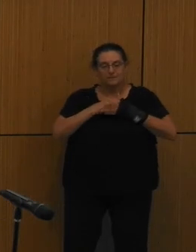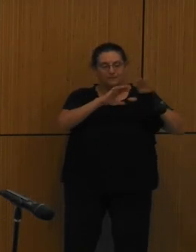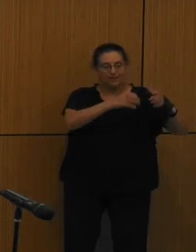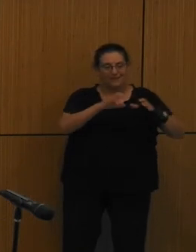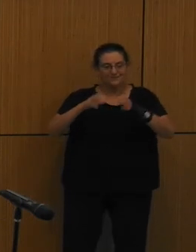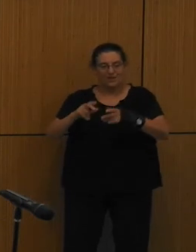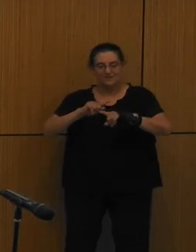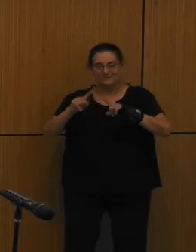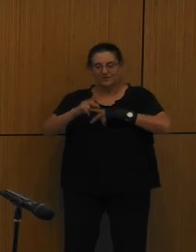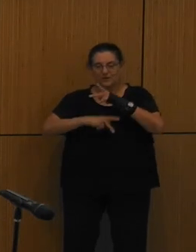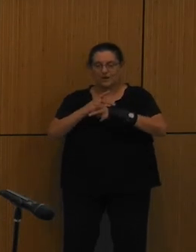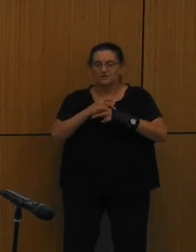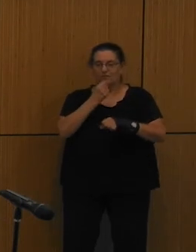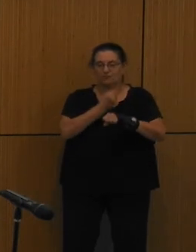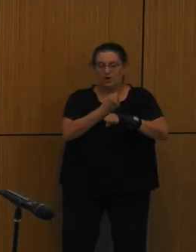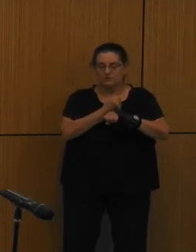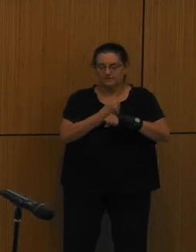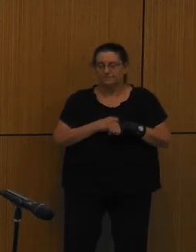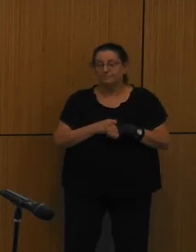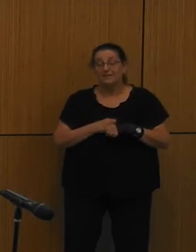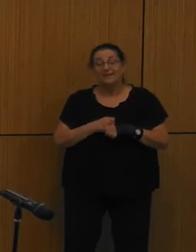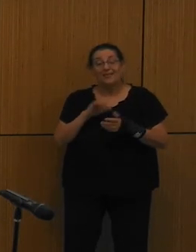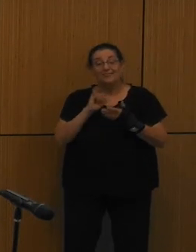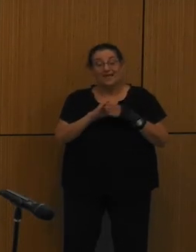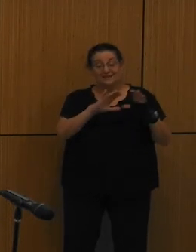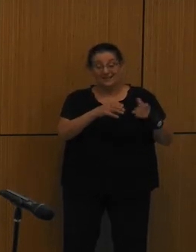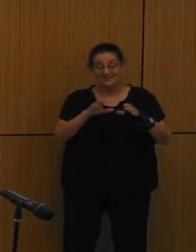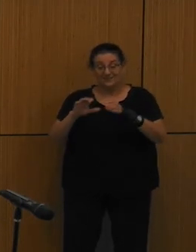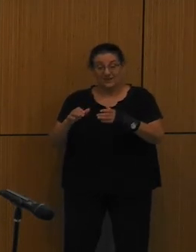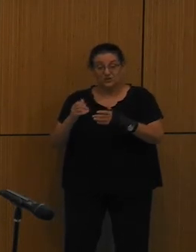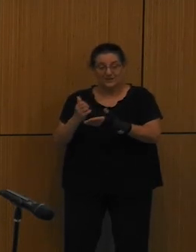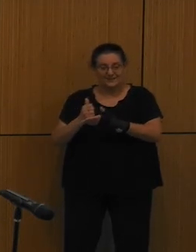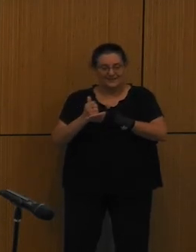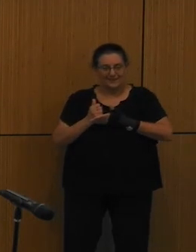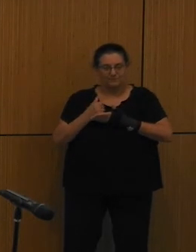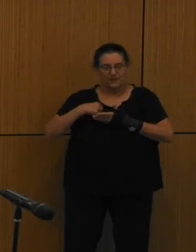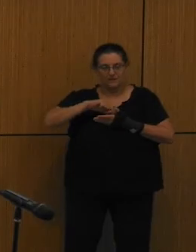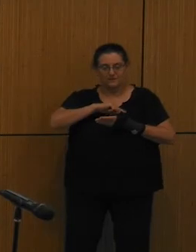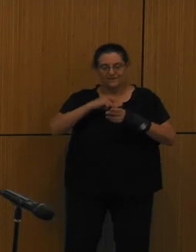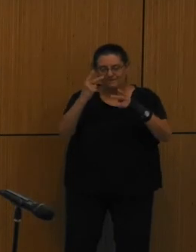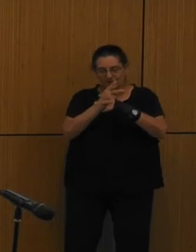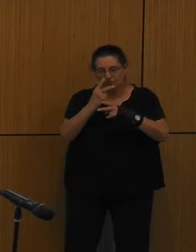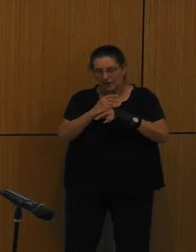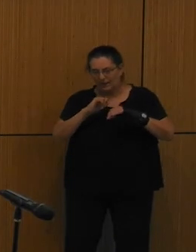our rock classification is a way of sort of figuring out how did that rock form.